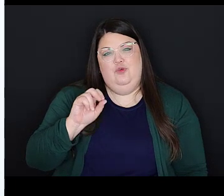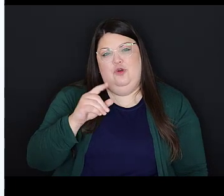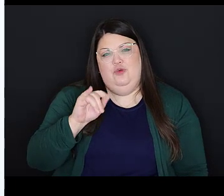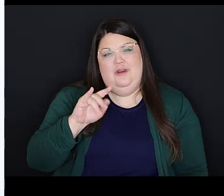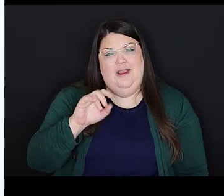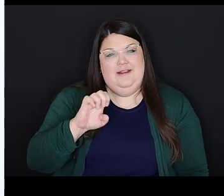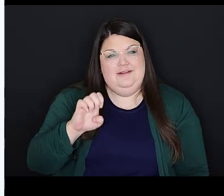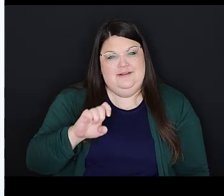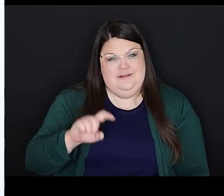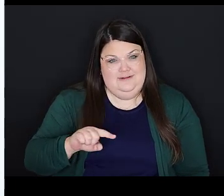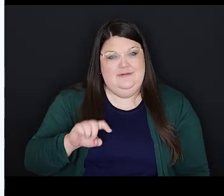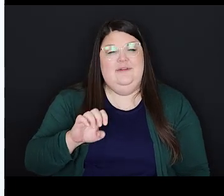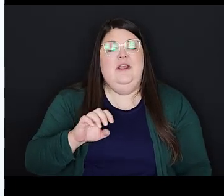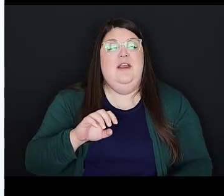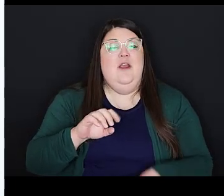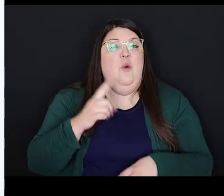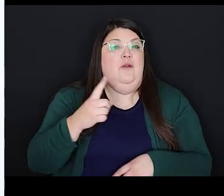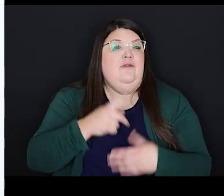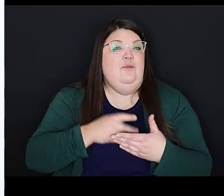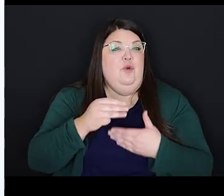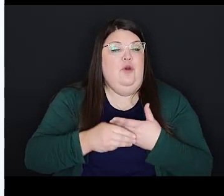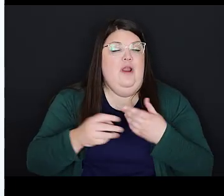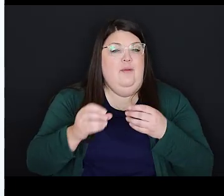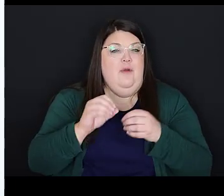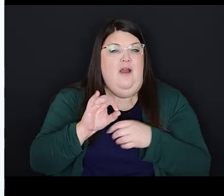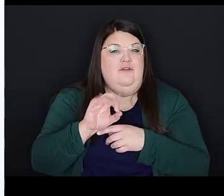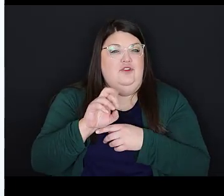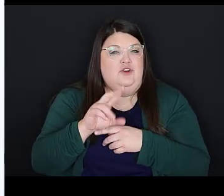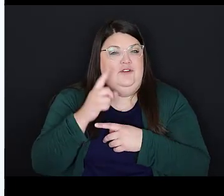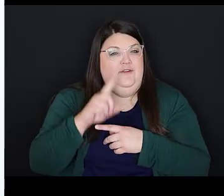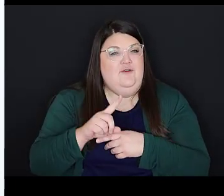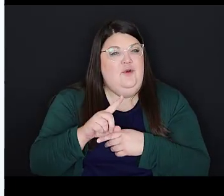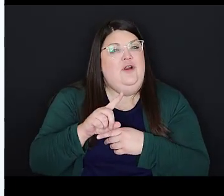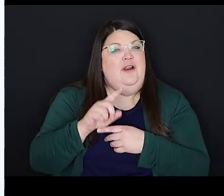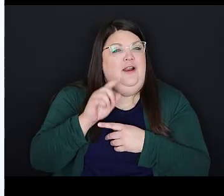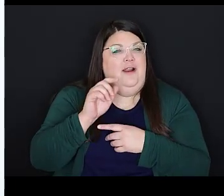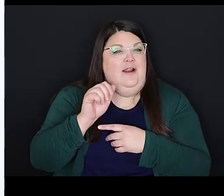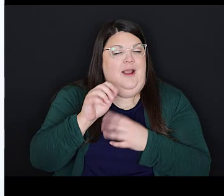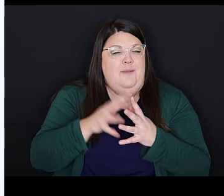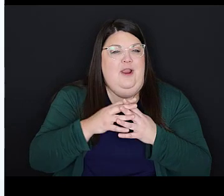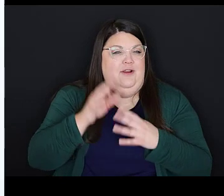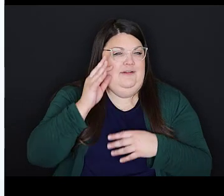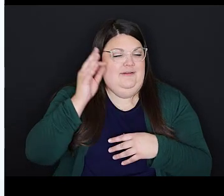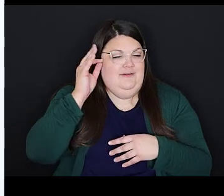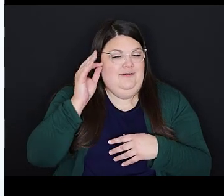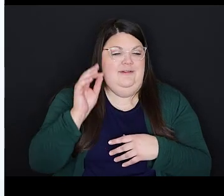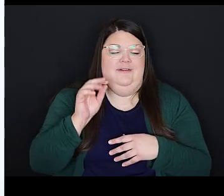of the Program Officers for the American Indian Vocational Rehabilitation Services (AIVRS) program